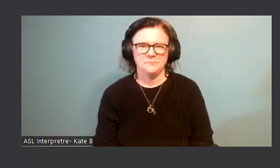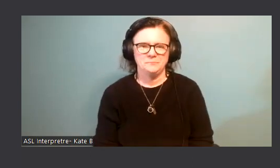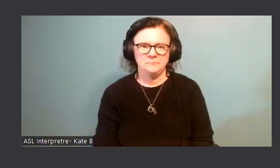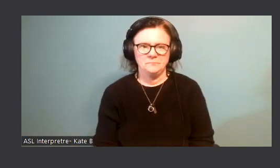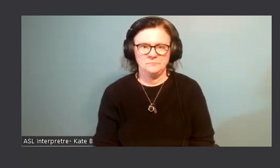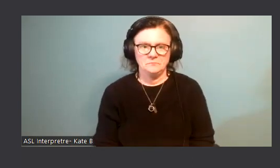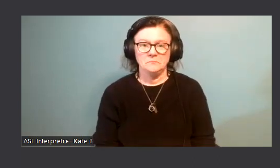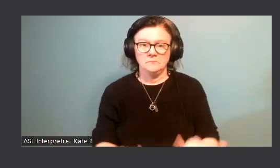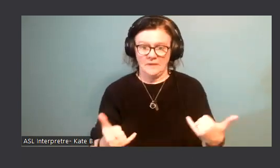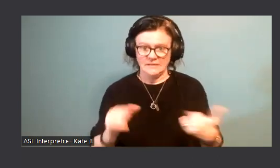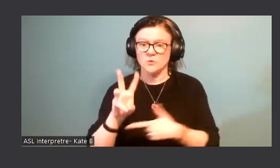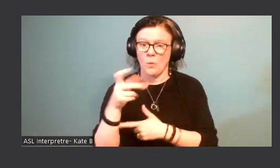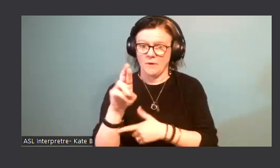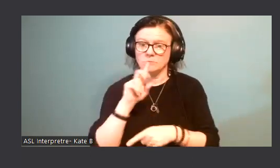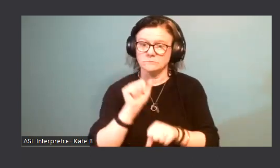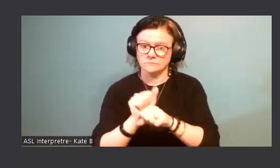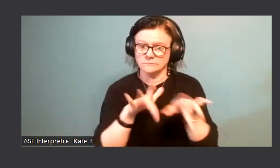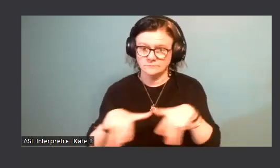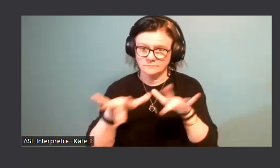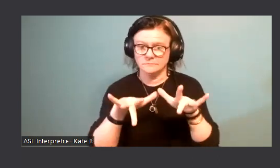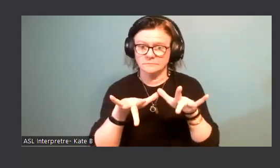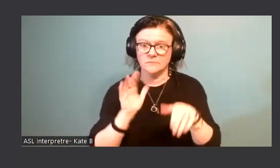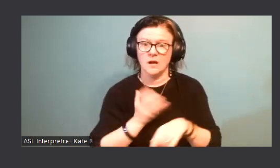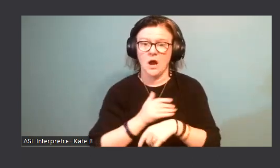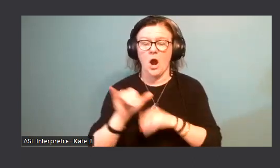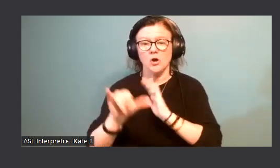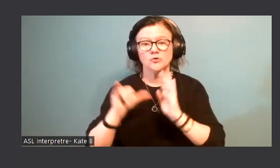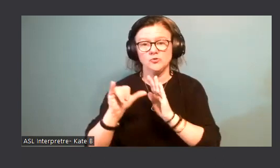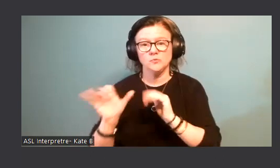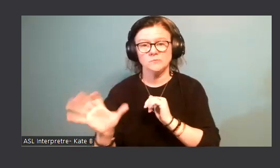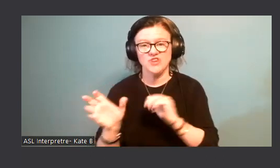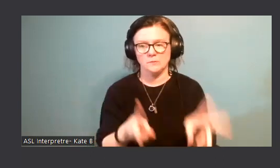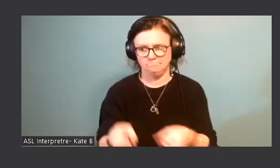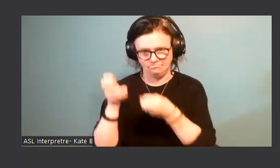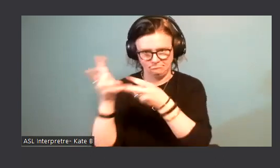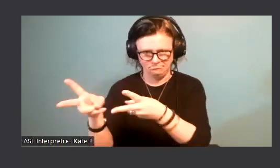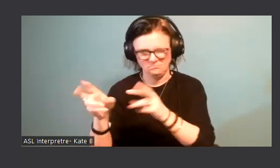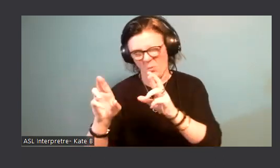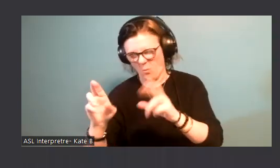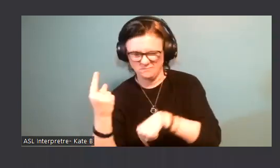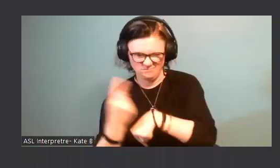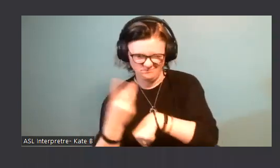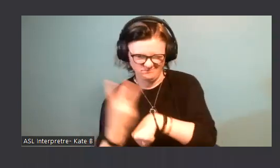them in the panel. They are listed as ASL